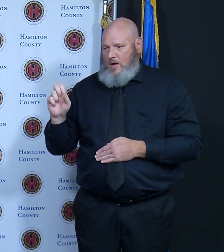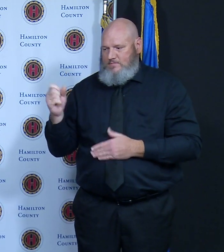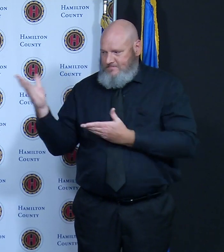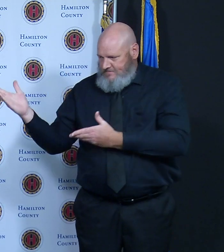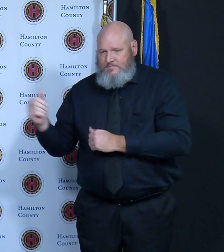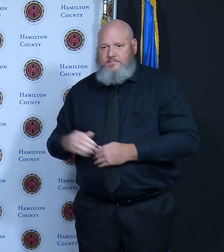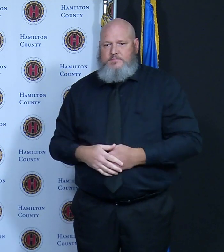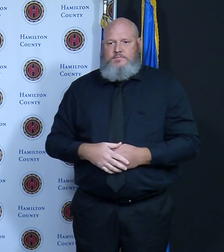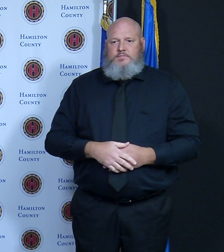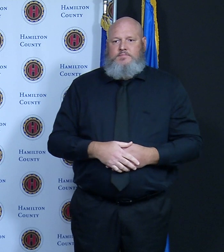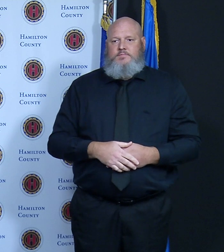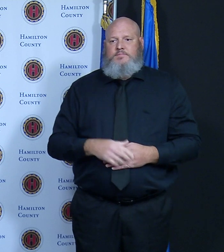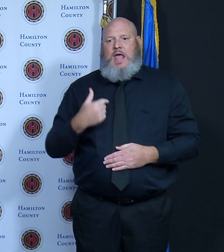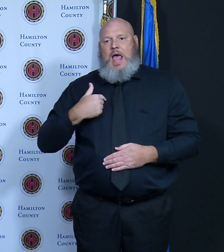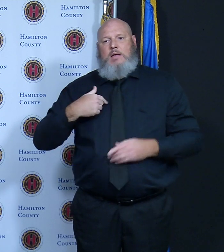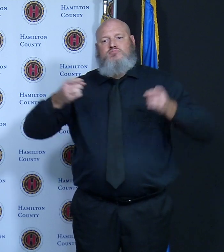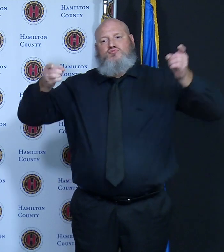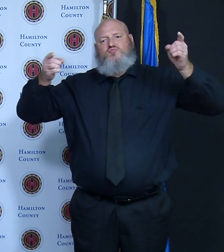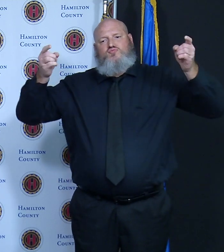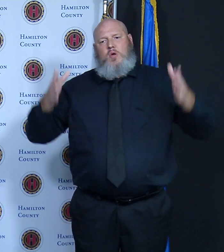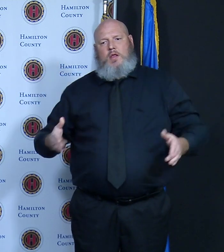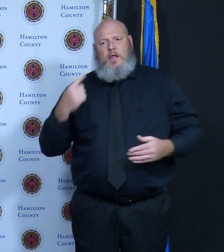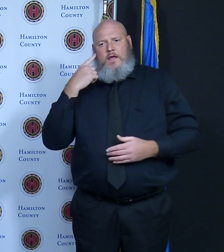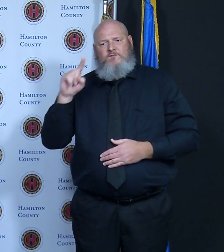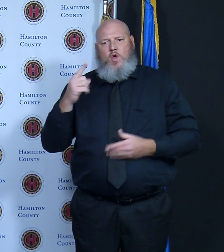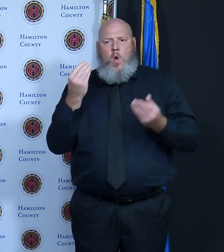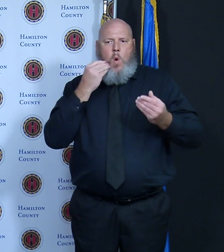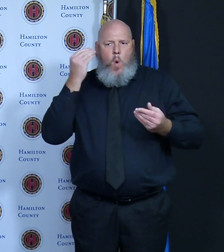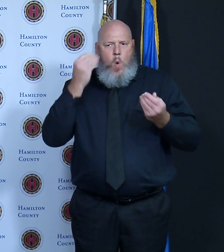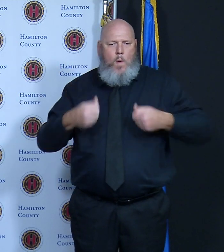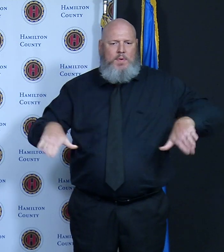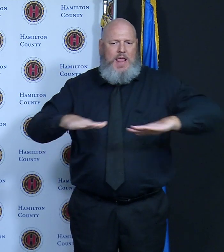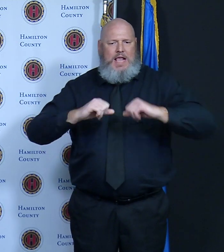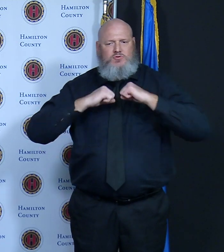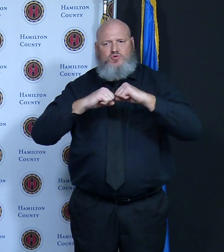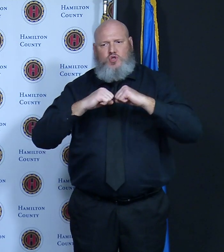homeland security agency we serve all communities in Hamilton County and have